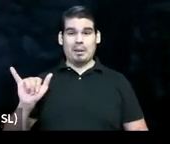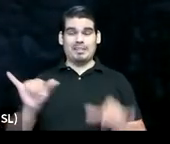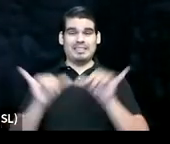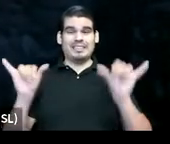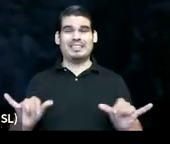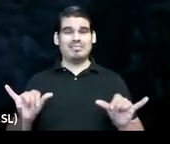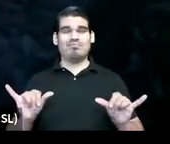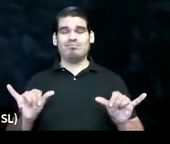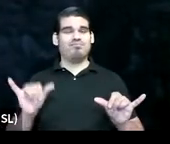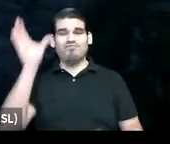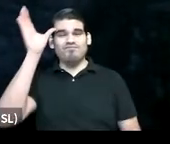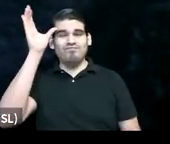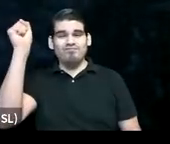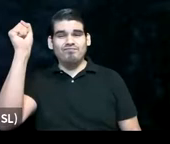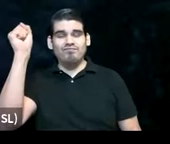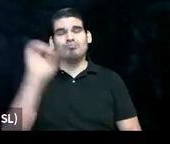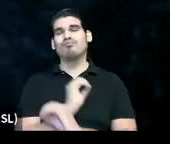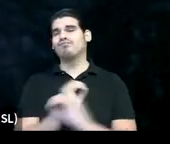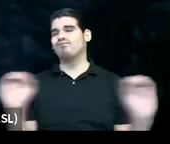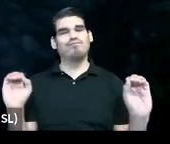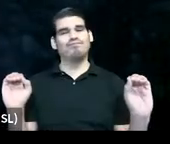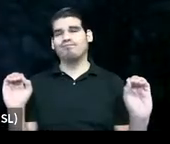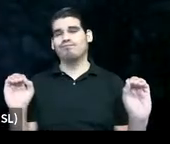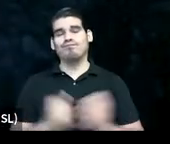It was across the country, not just in California Community Colleges,